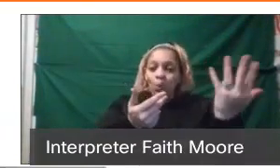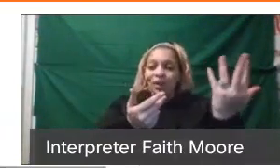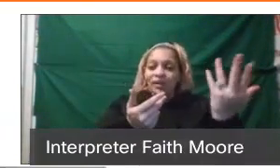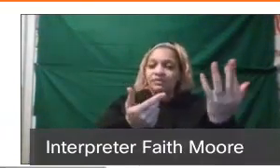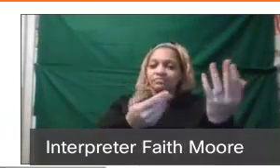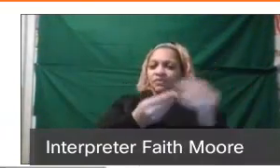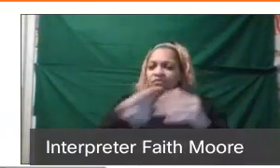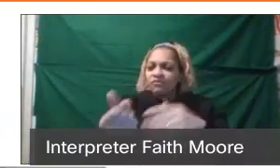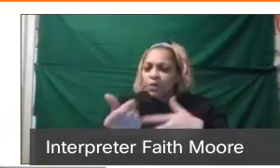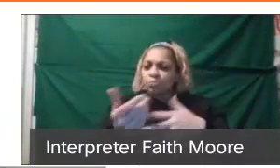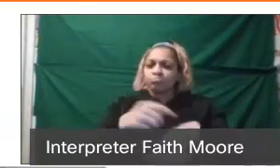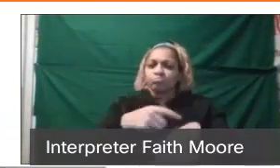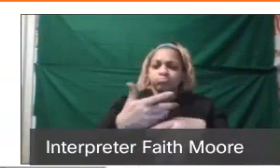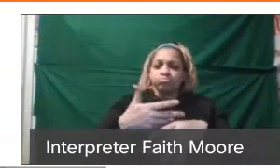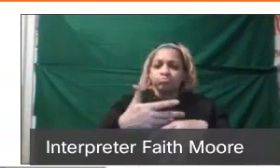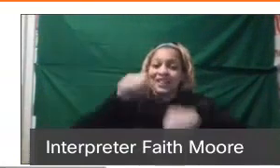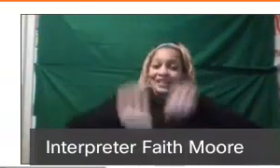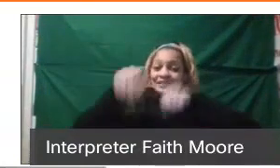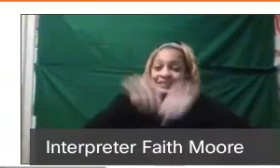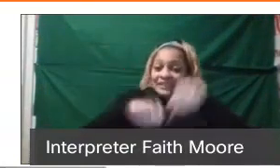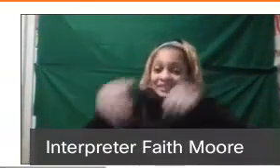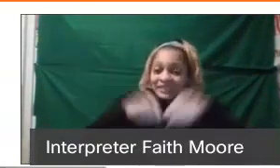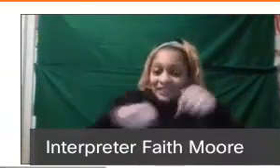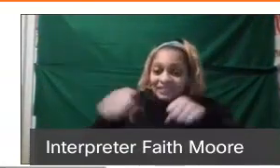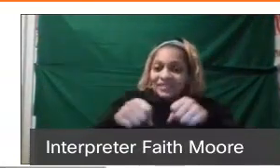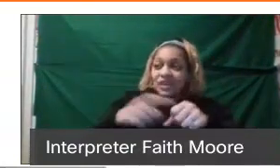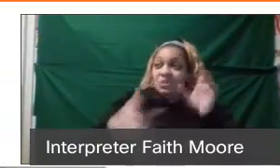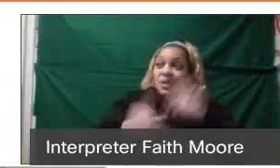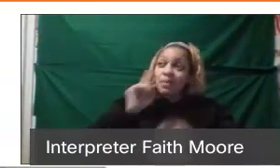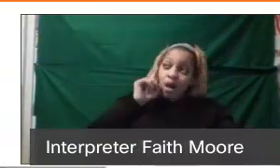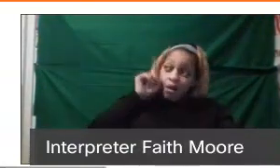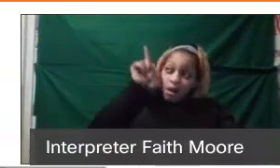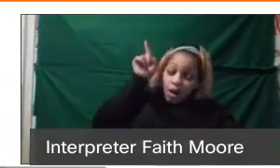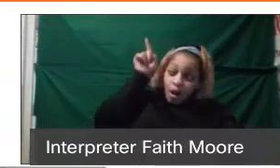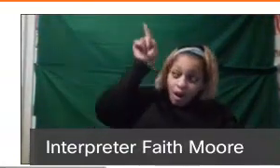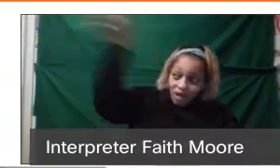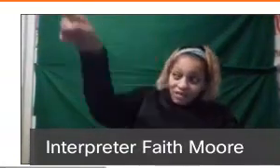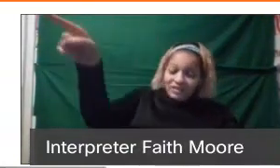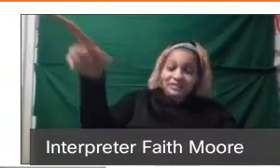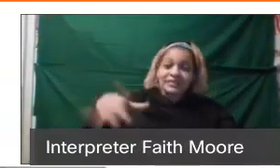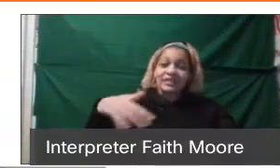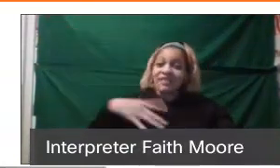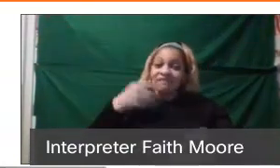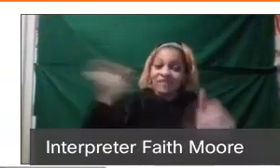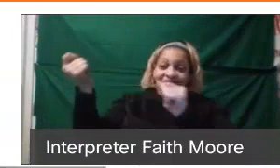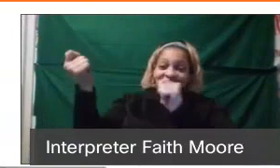When that time cyclists, which were a lot further up the road. Which obviously move a lot more quickly than.